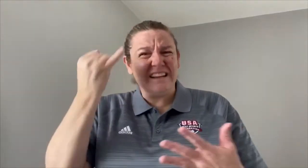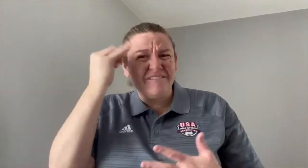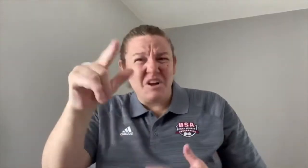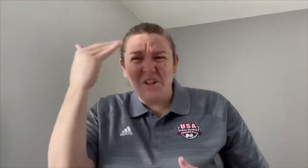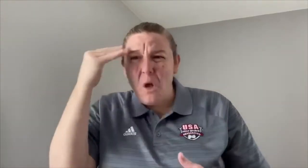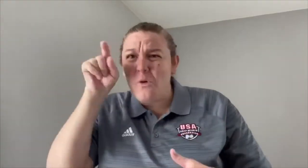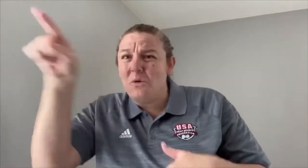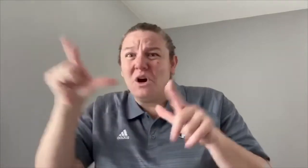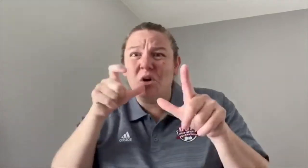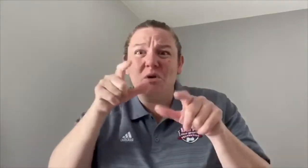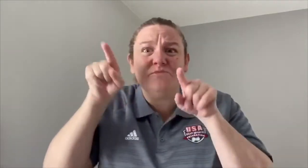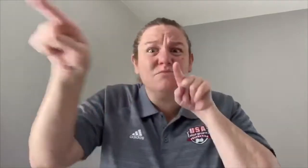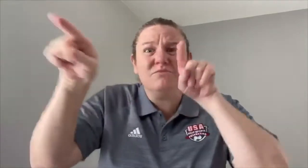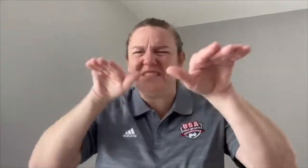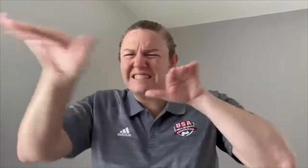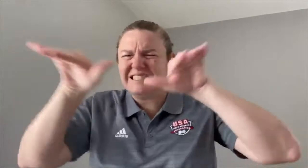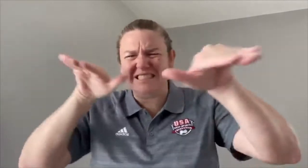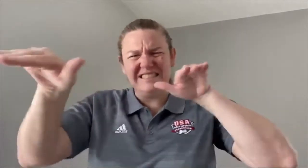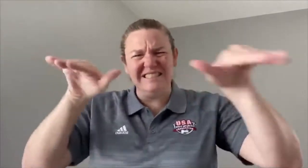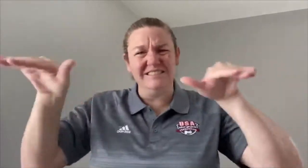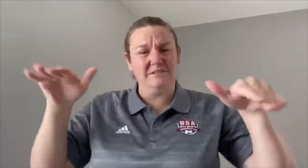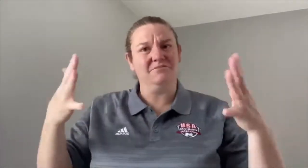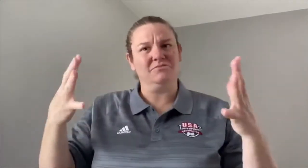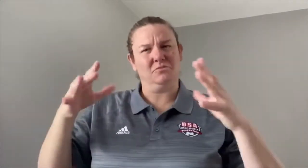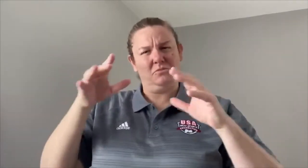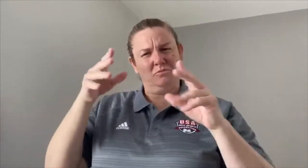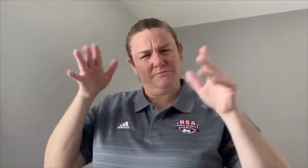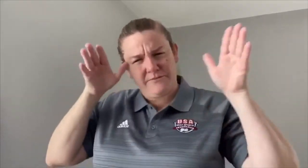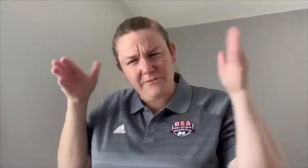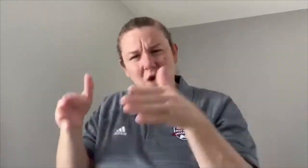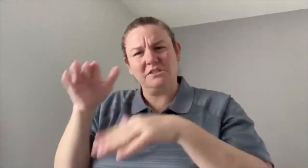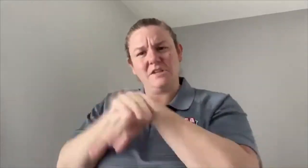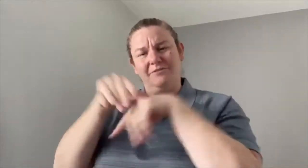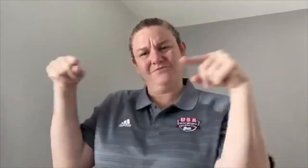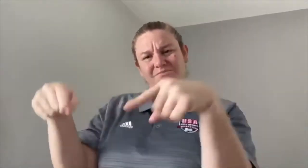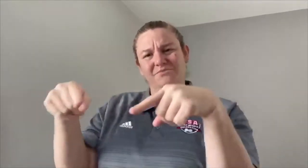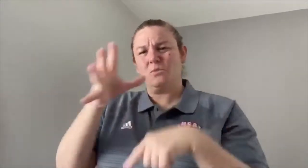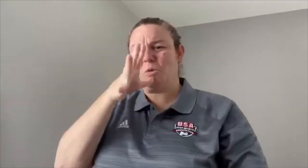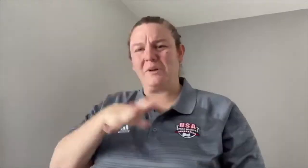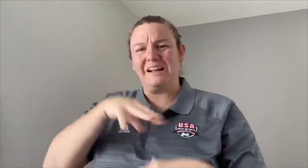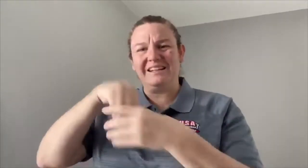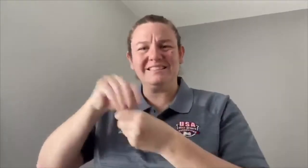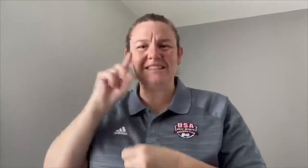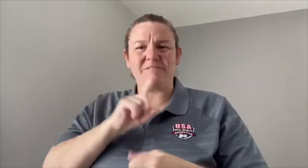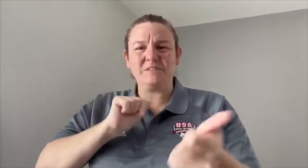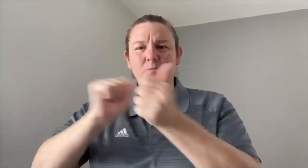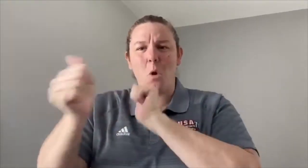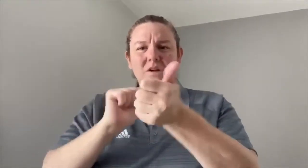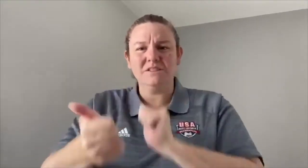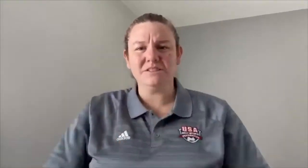If you know anyone who wants to focus on women in Deaf sports, please recruit them.